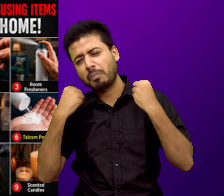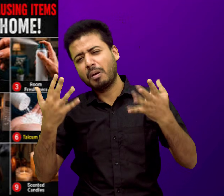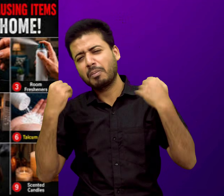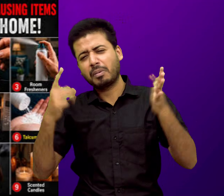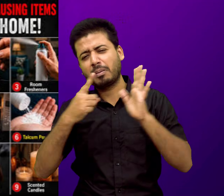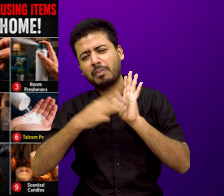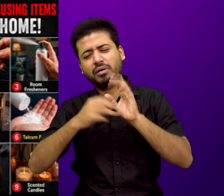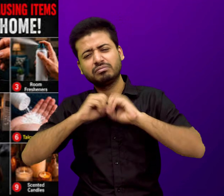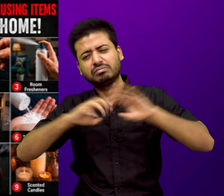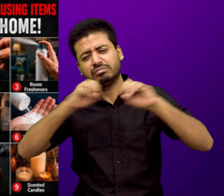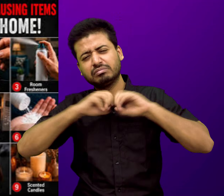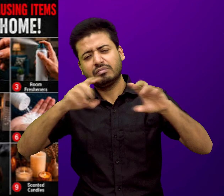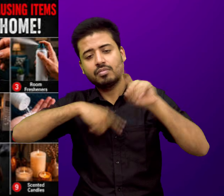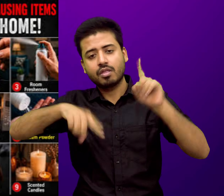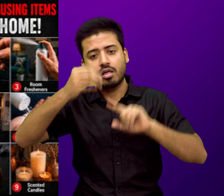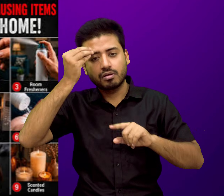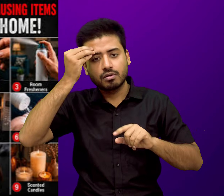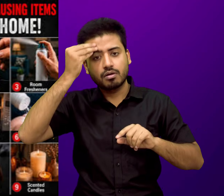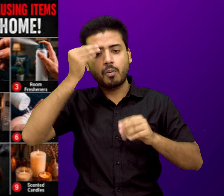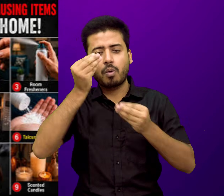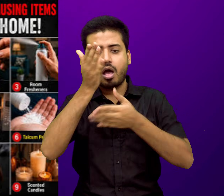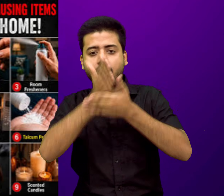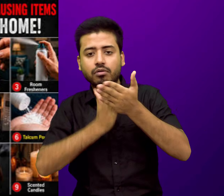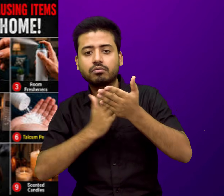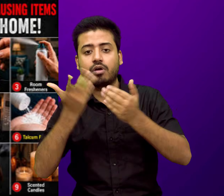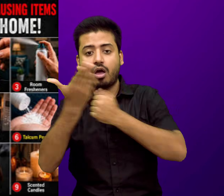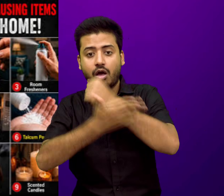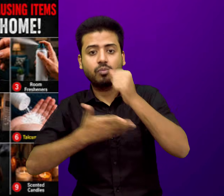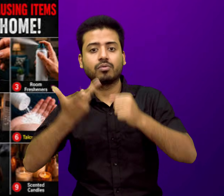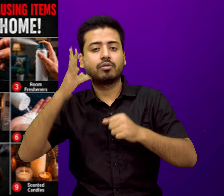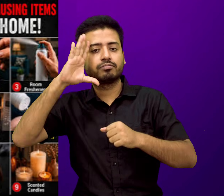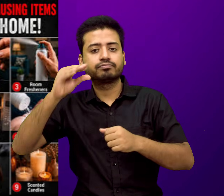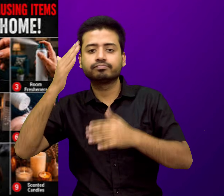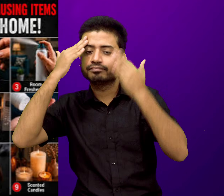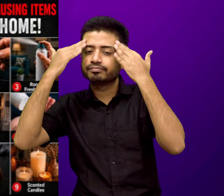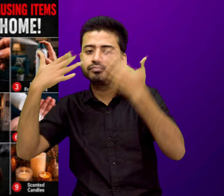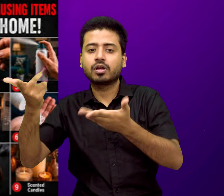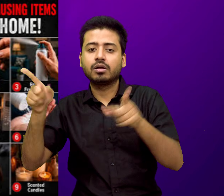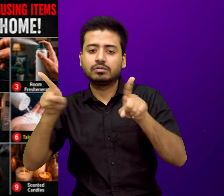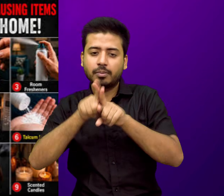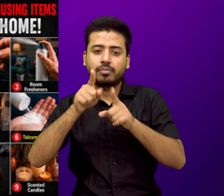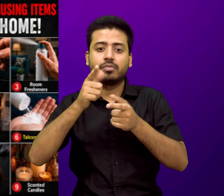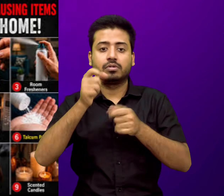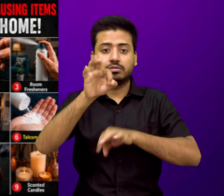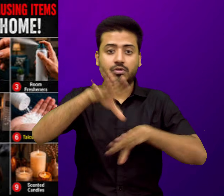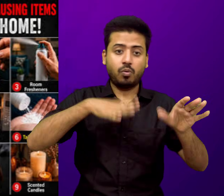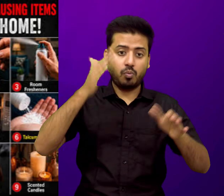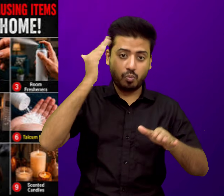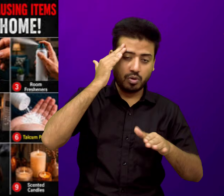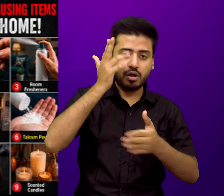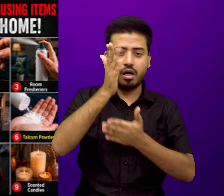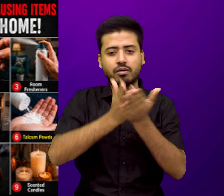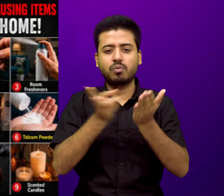contamination concerns. Ban/avvoid. Inhaling dust clouds or using talp based powders near sensitive